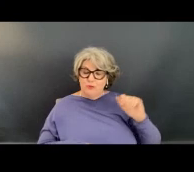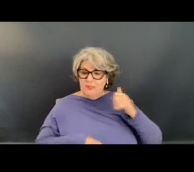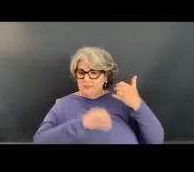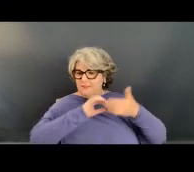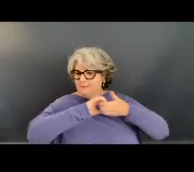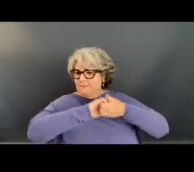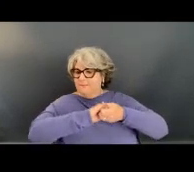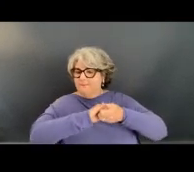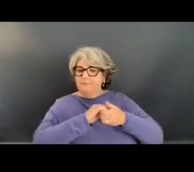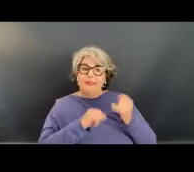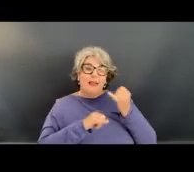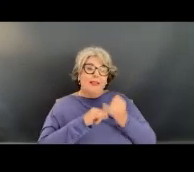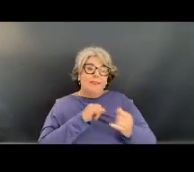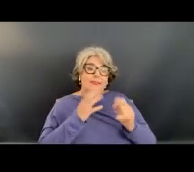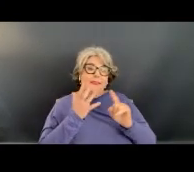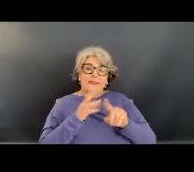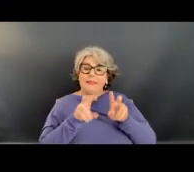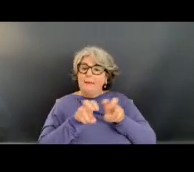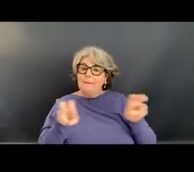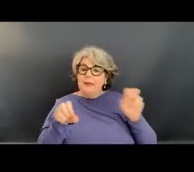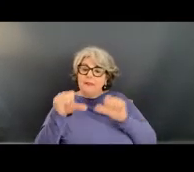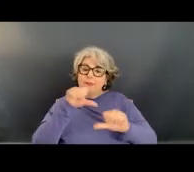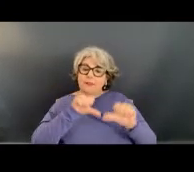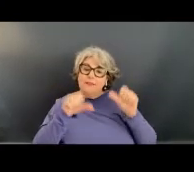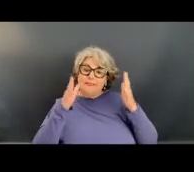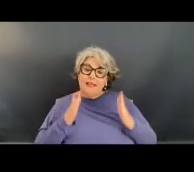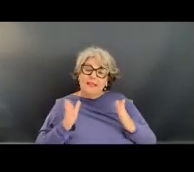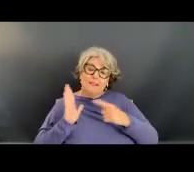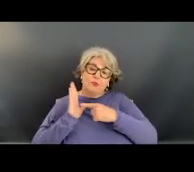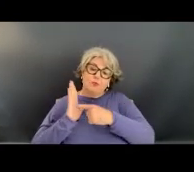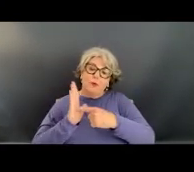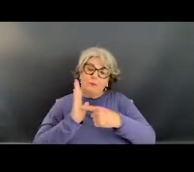we'll end with a panel of scientists representative of the